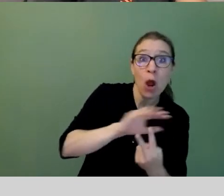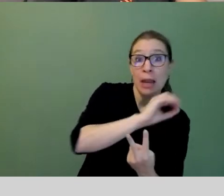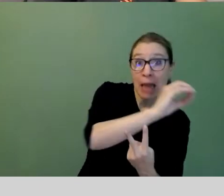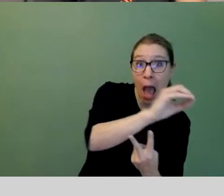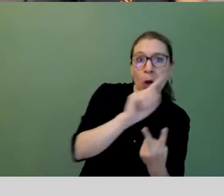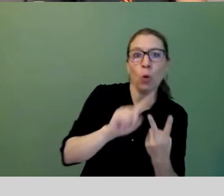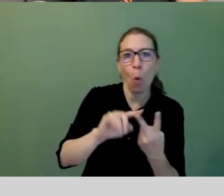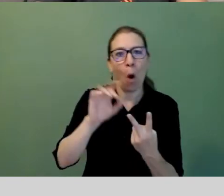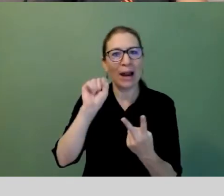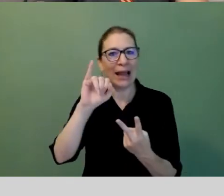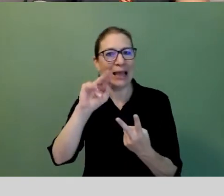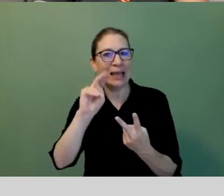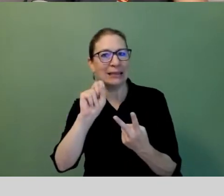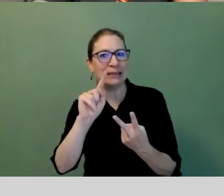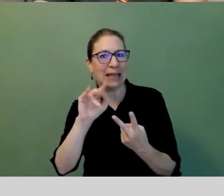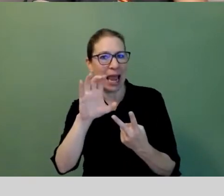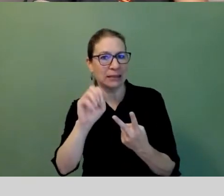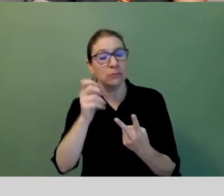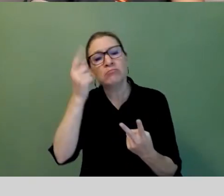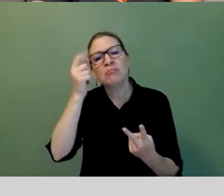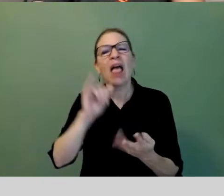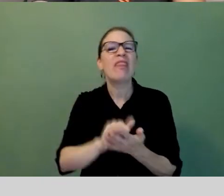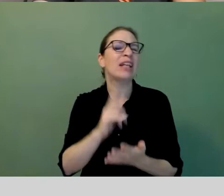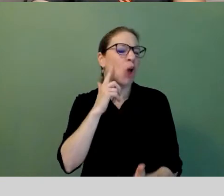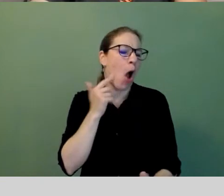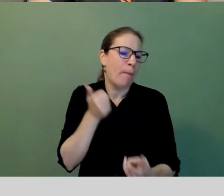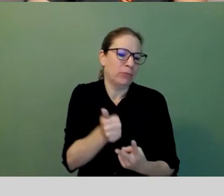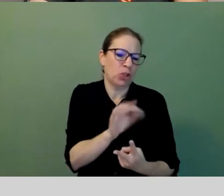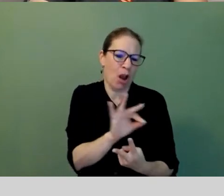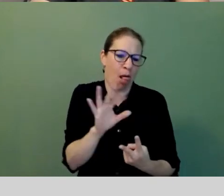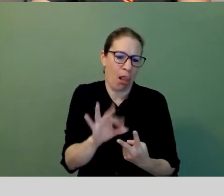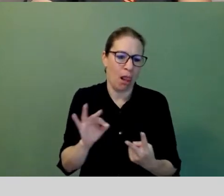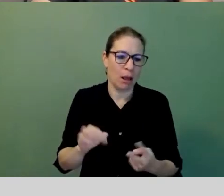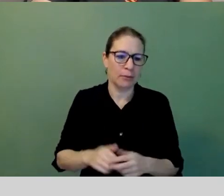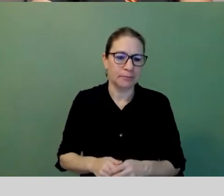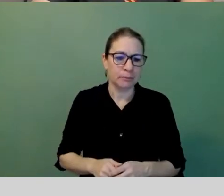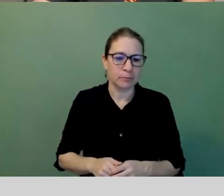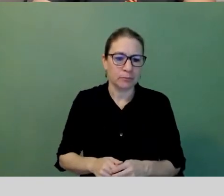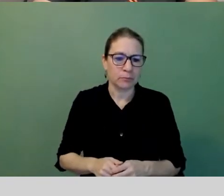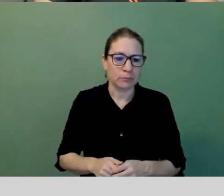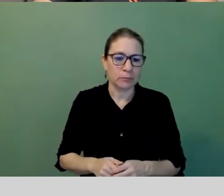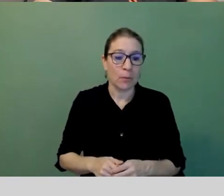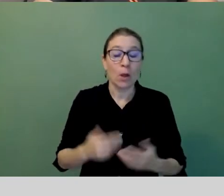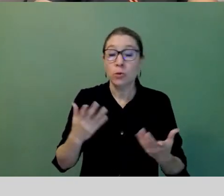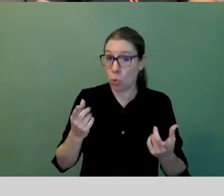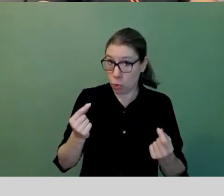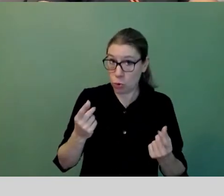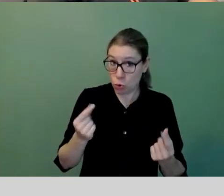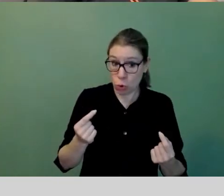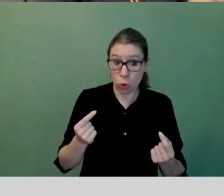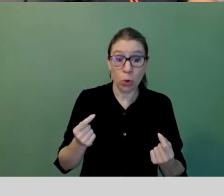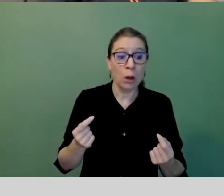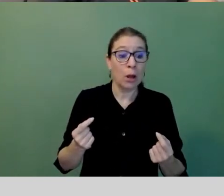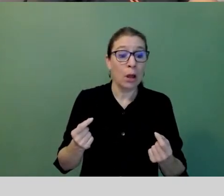We call this as optional. Optional is not part of the standard library. It is part of the typing module. So what we'll do, we'll add